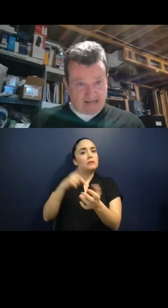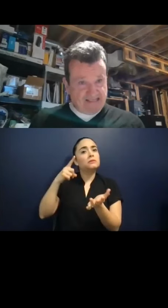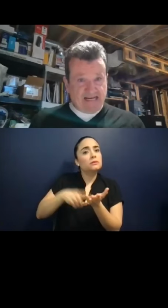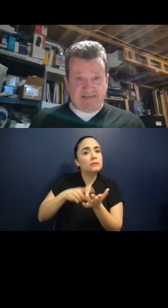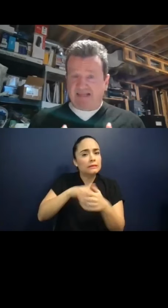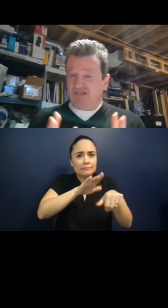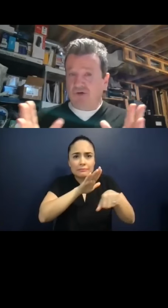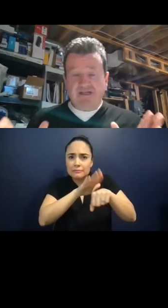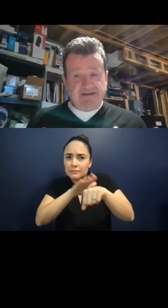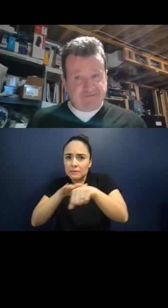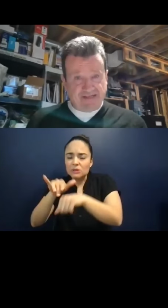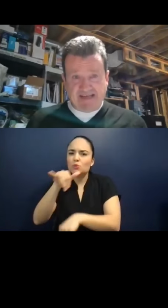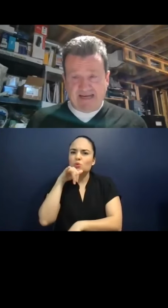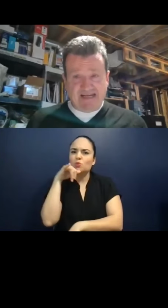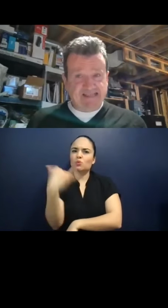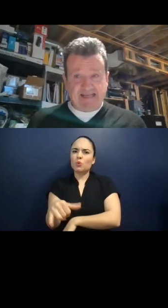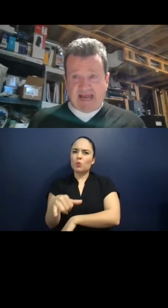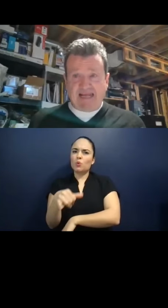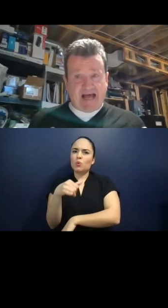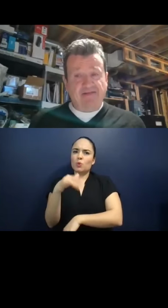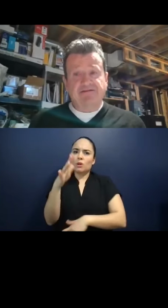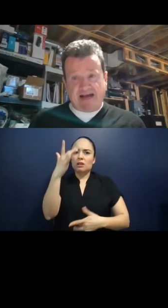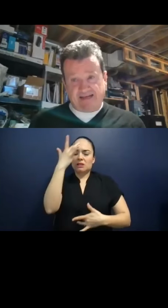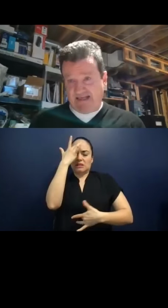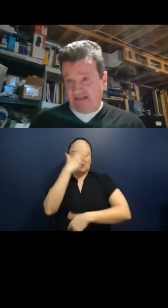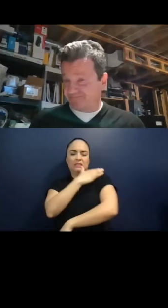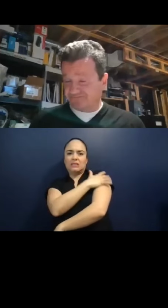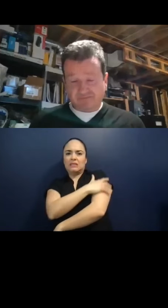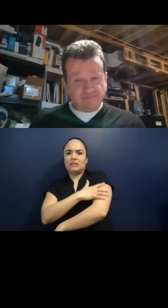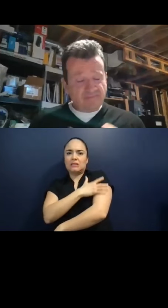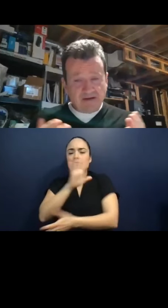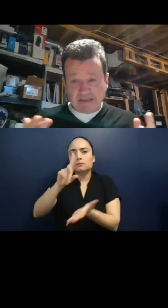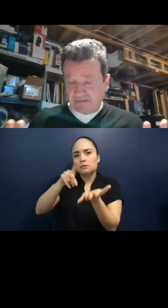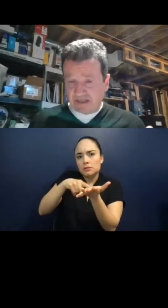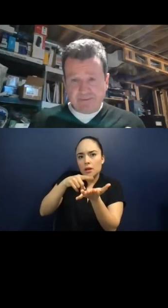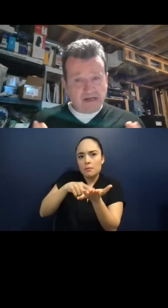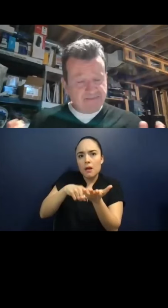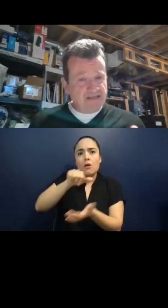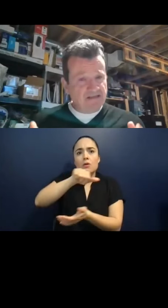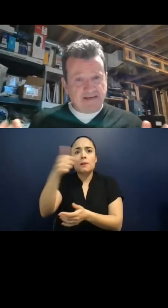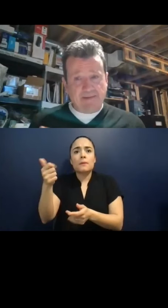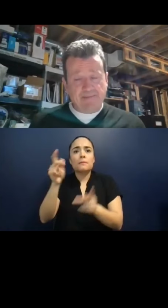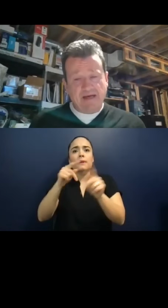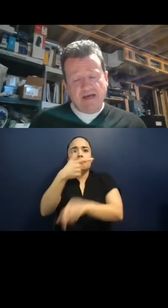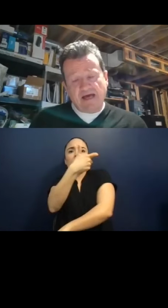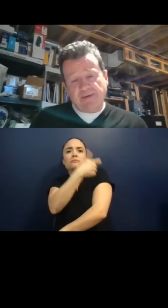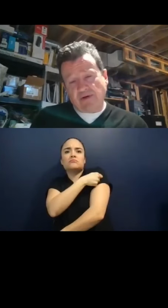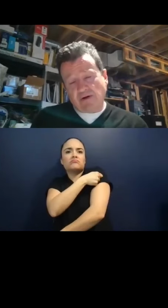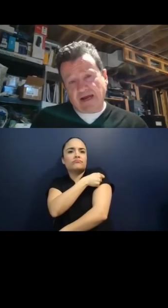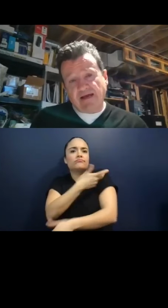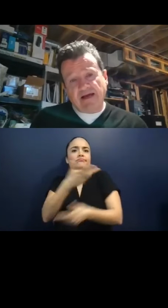feverish. Those are the normal signs and symptoms . There is a chance that there could be a serious side effect